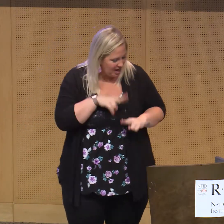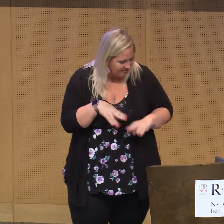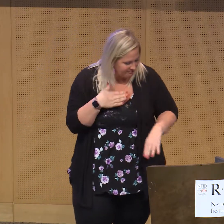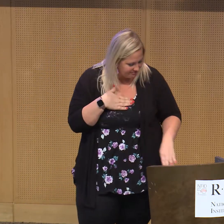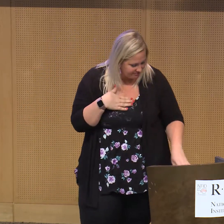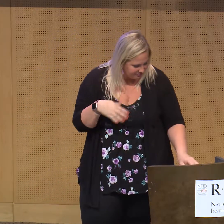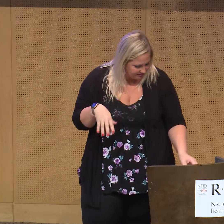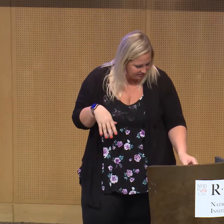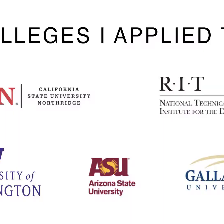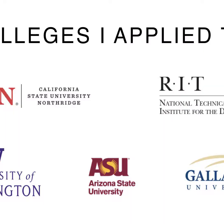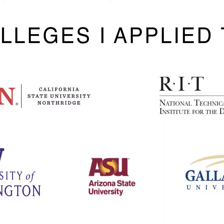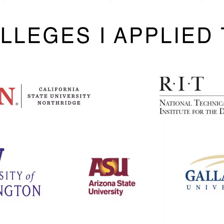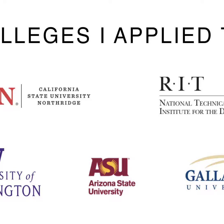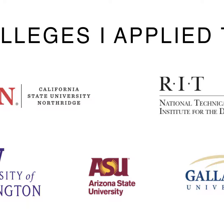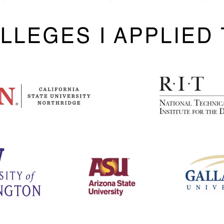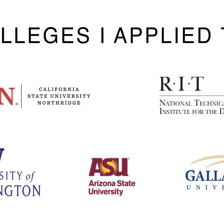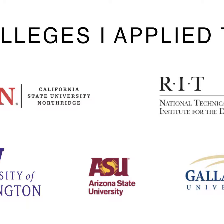and experimenting as a teenager.